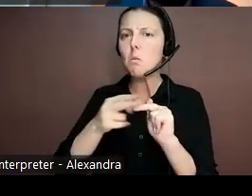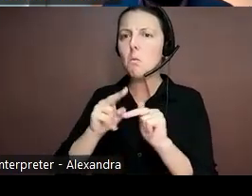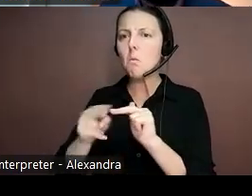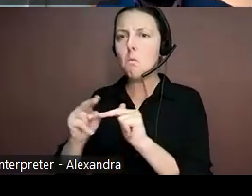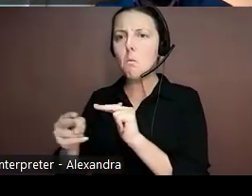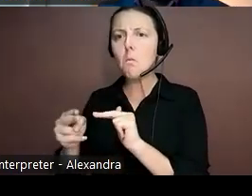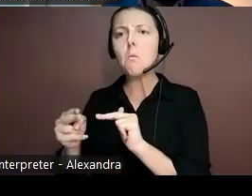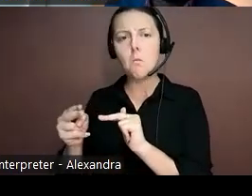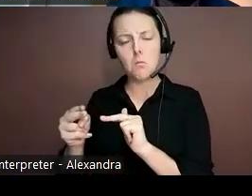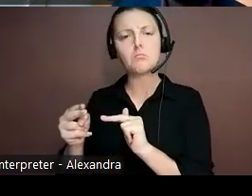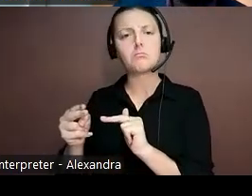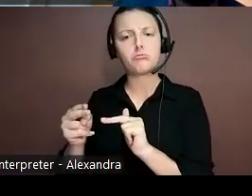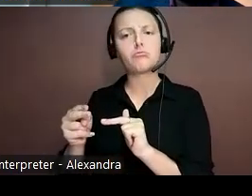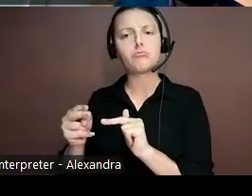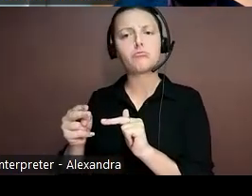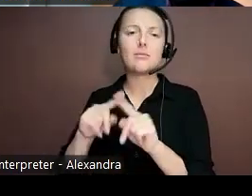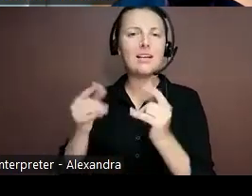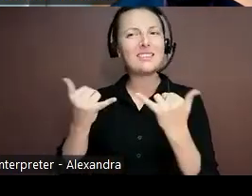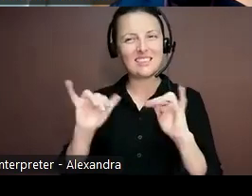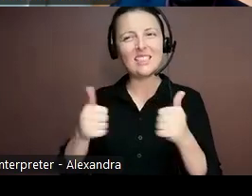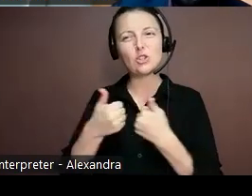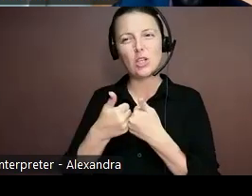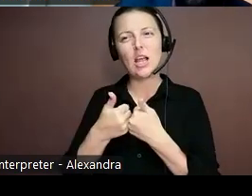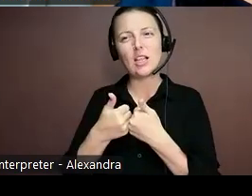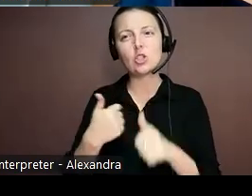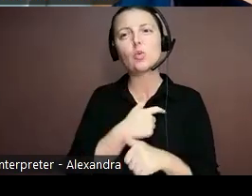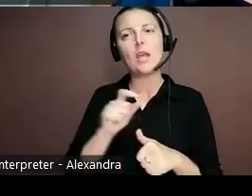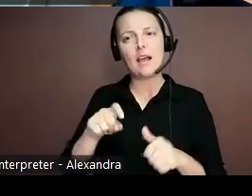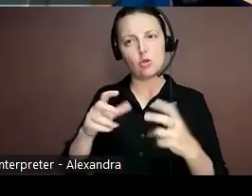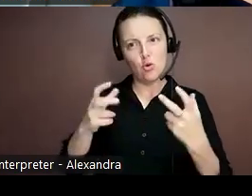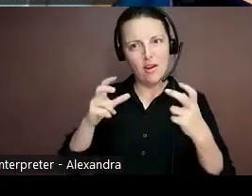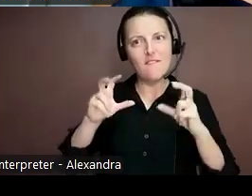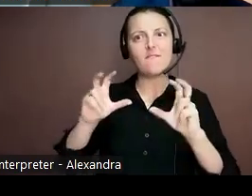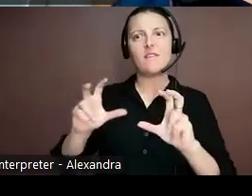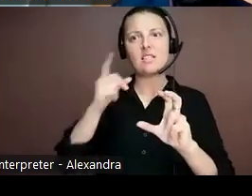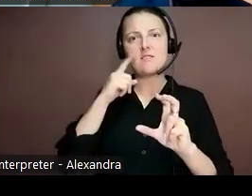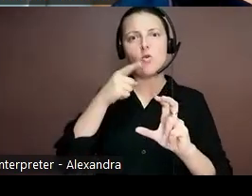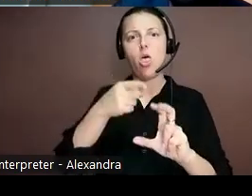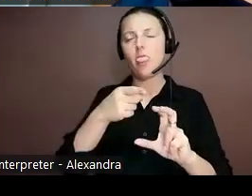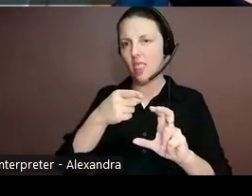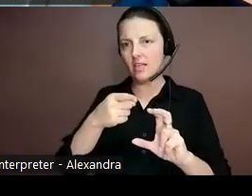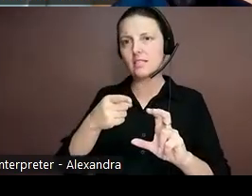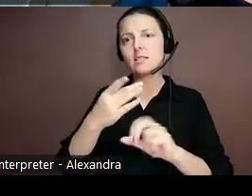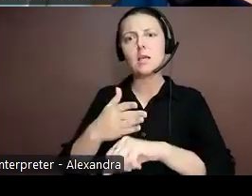we we have had to invest uh in this effort quite a bit. Um you know the the the risk of getting